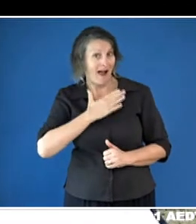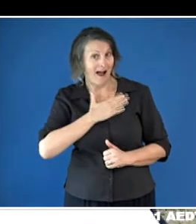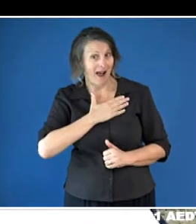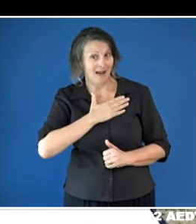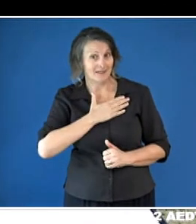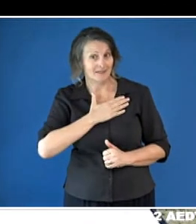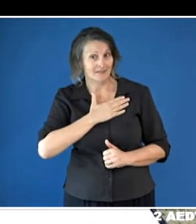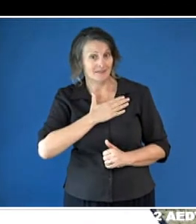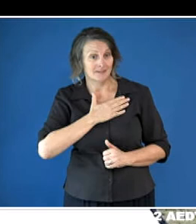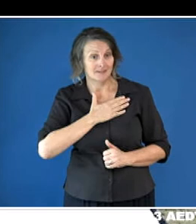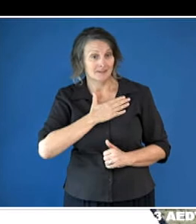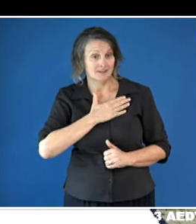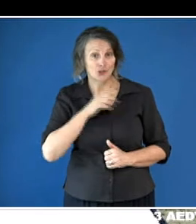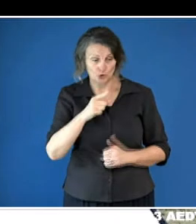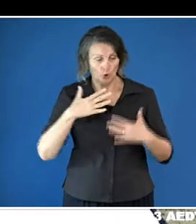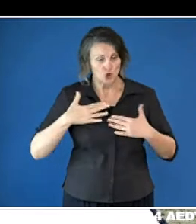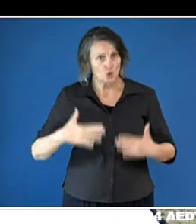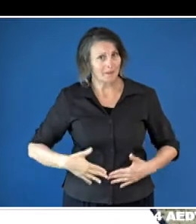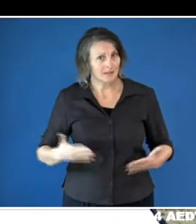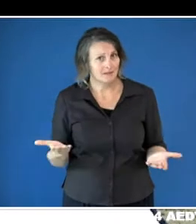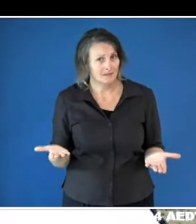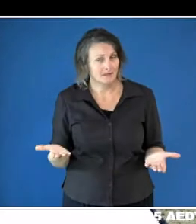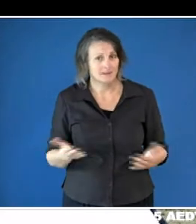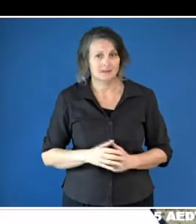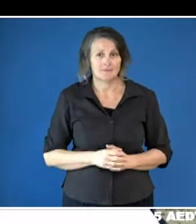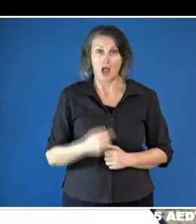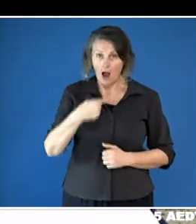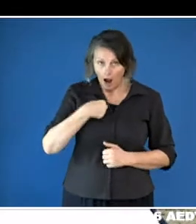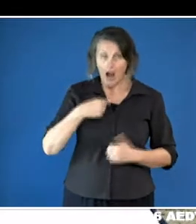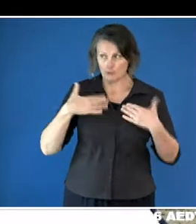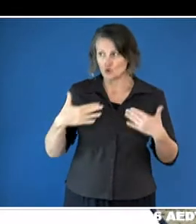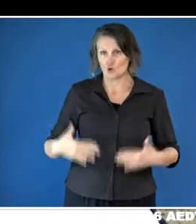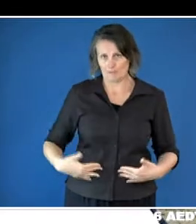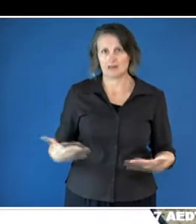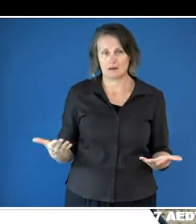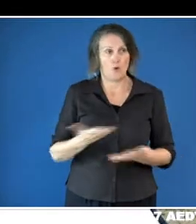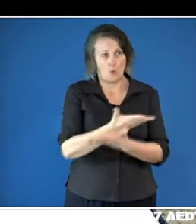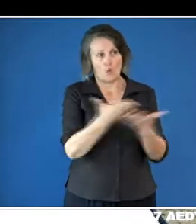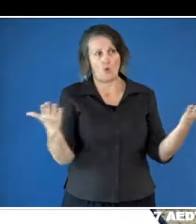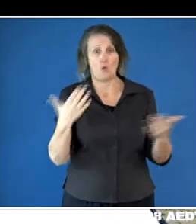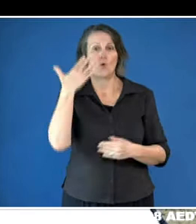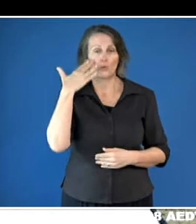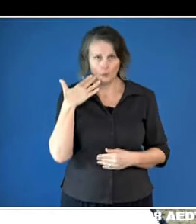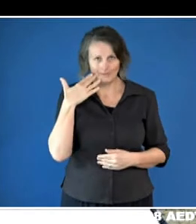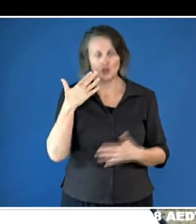and I -- all women are to men.